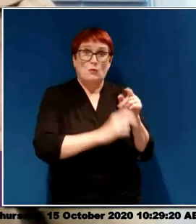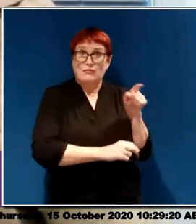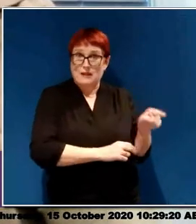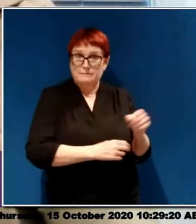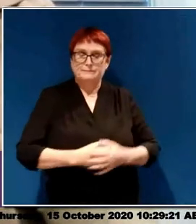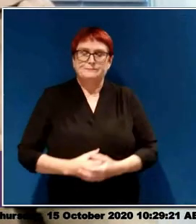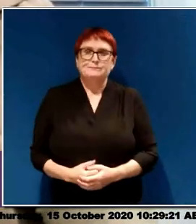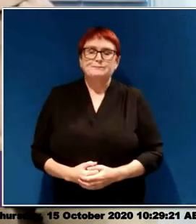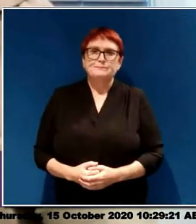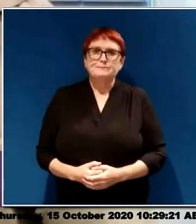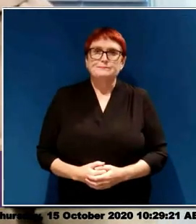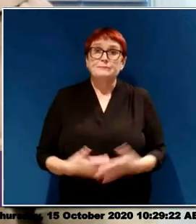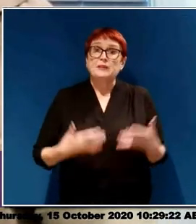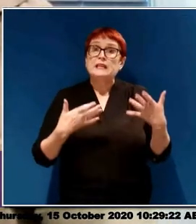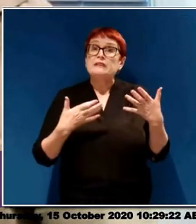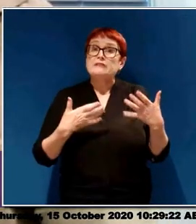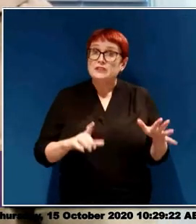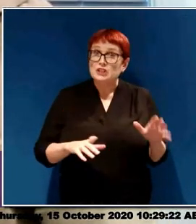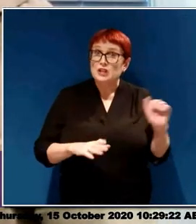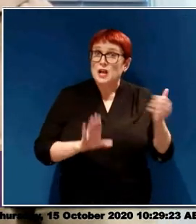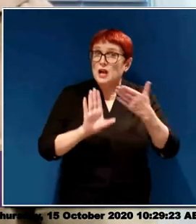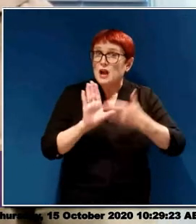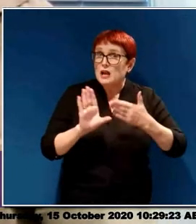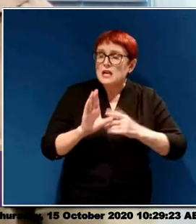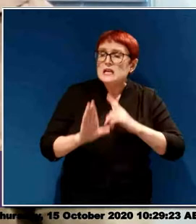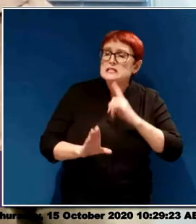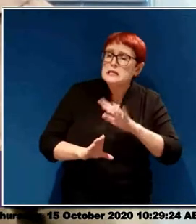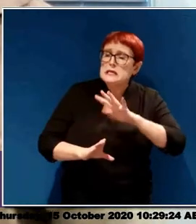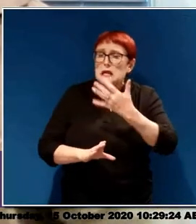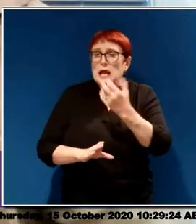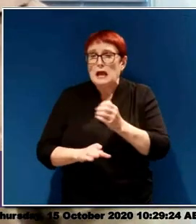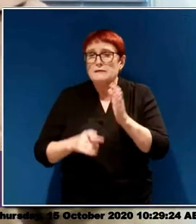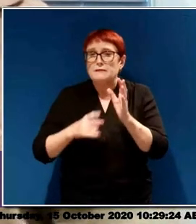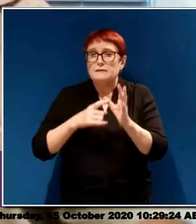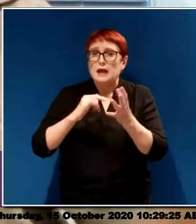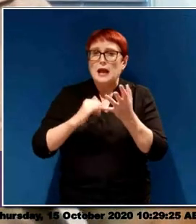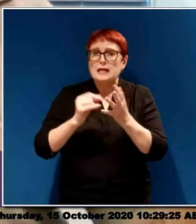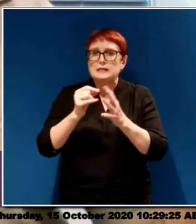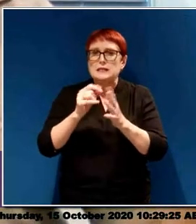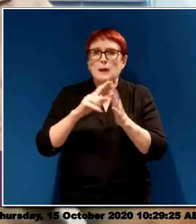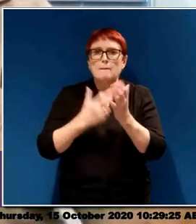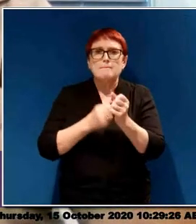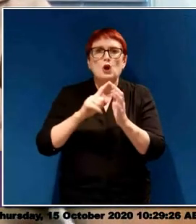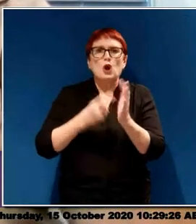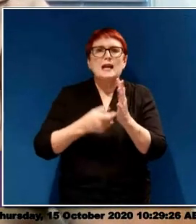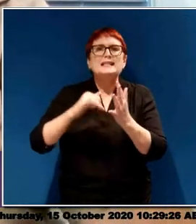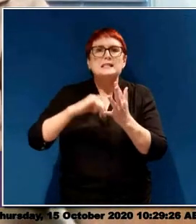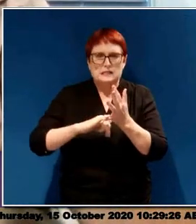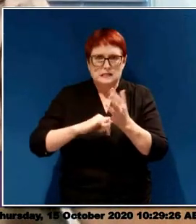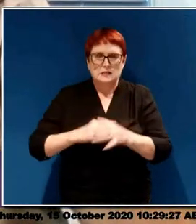Jack with traits of Asperger's syndrome but still did not put him on the ASD